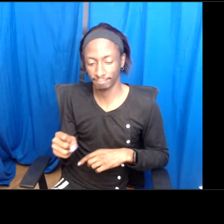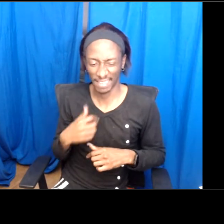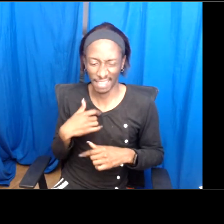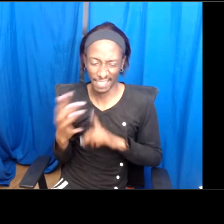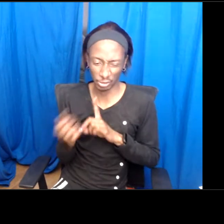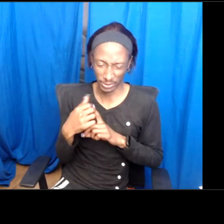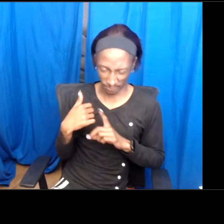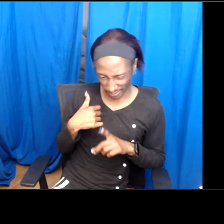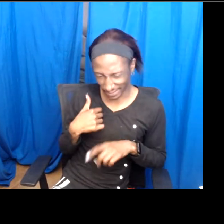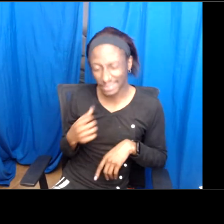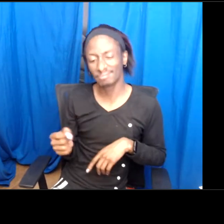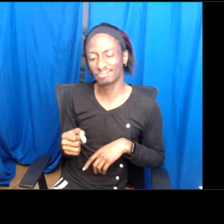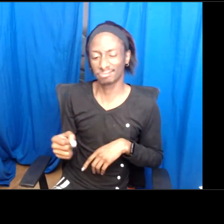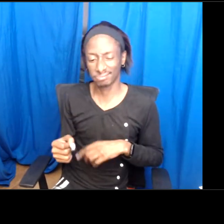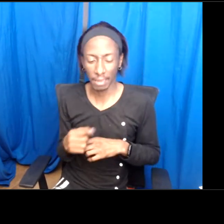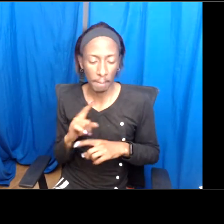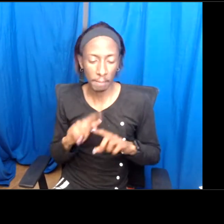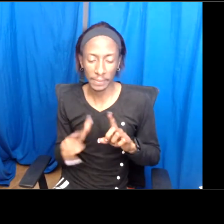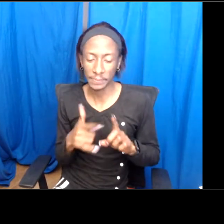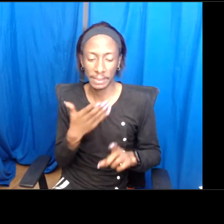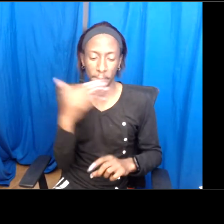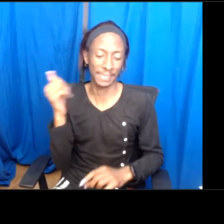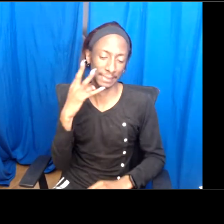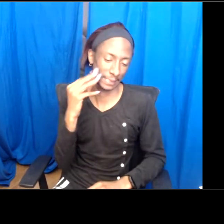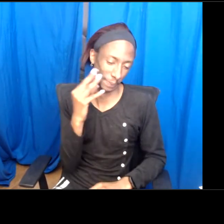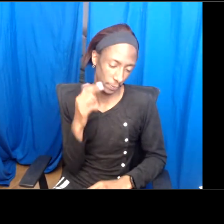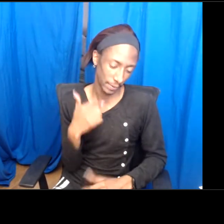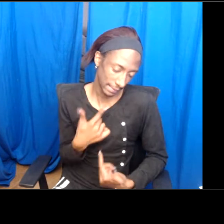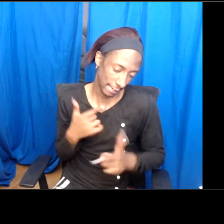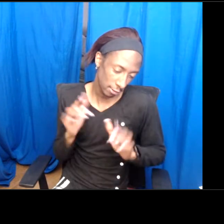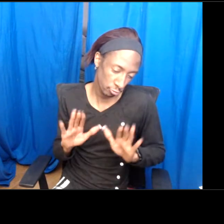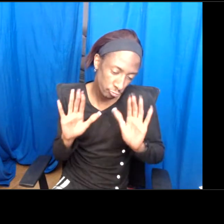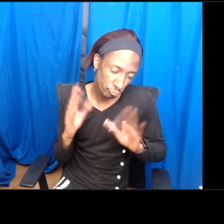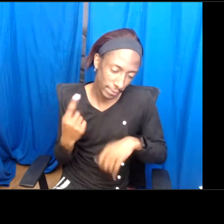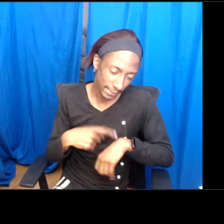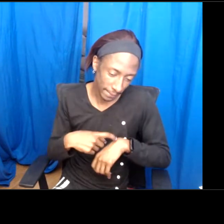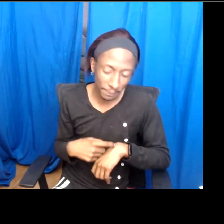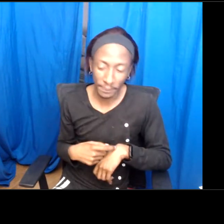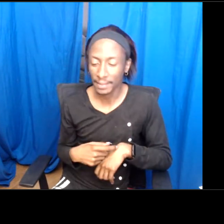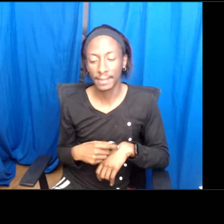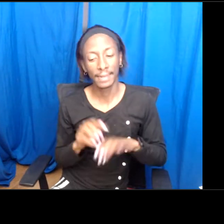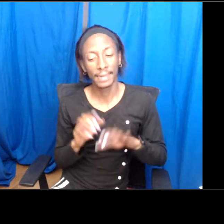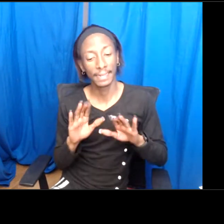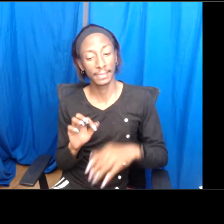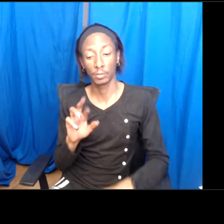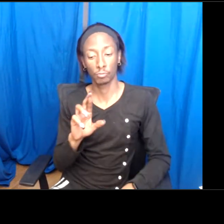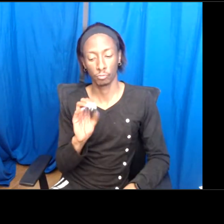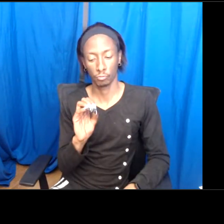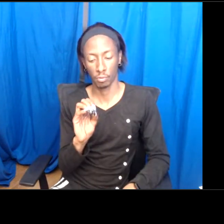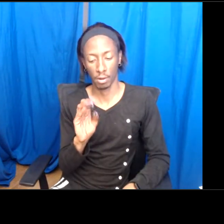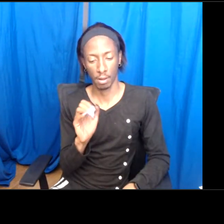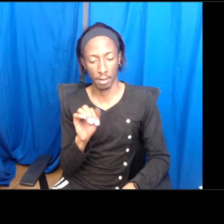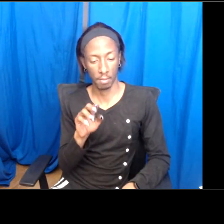It was one of the best experiences. I had a great time. Excellent, and Robert ask, how long...